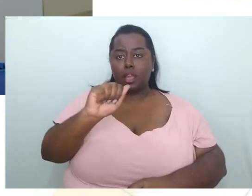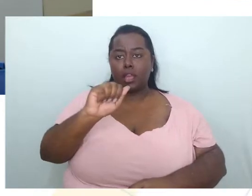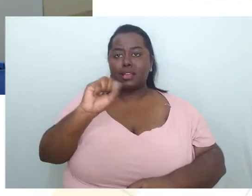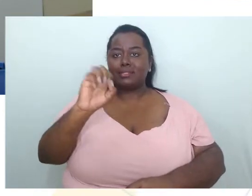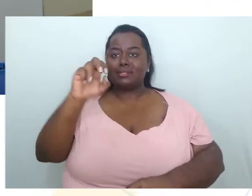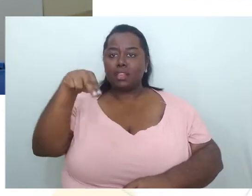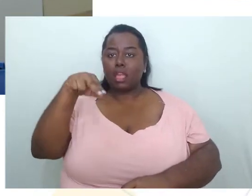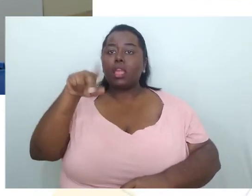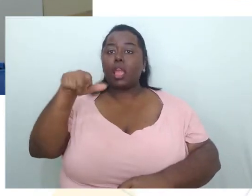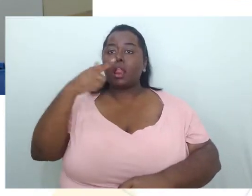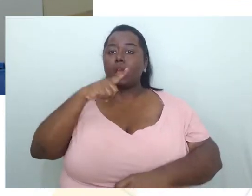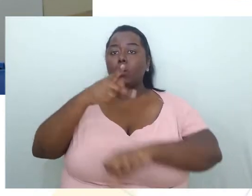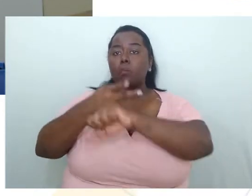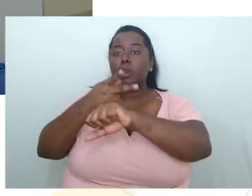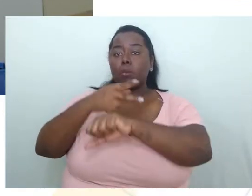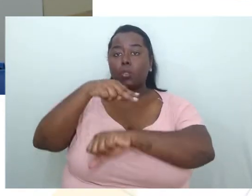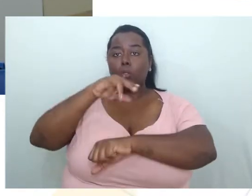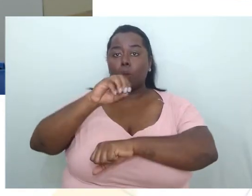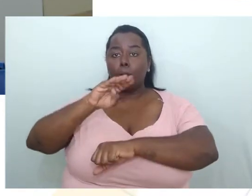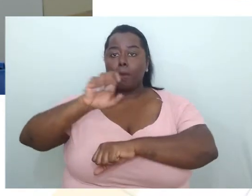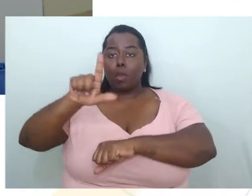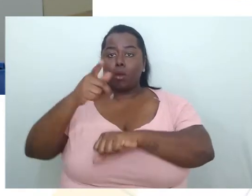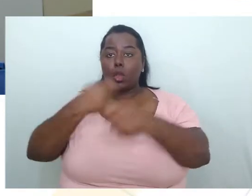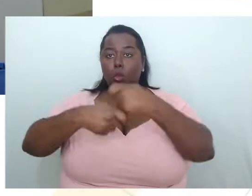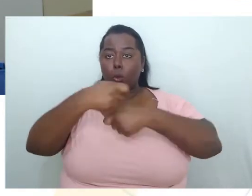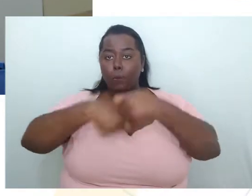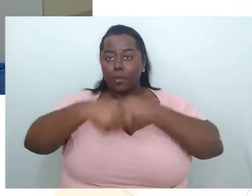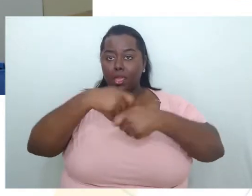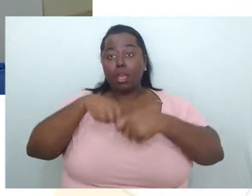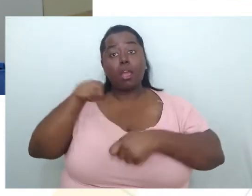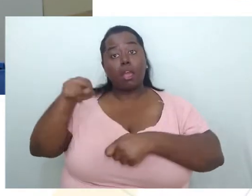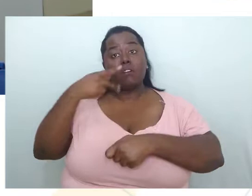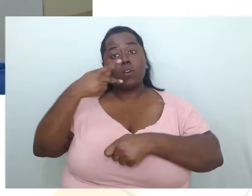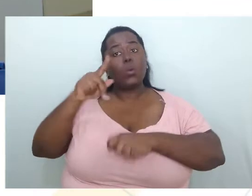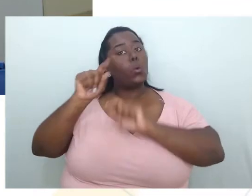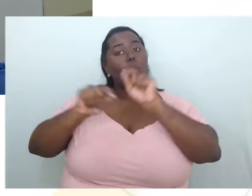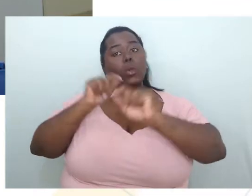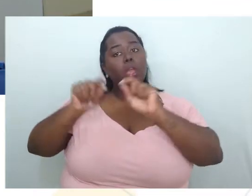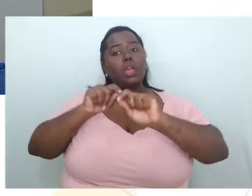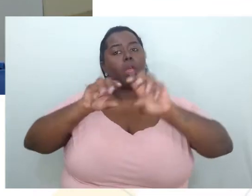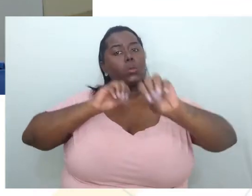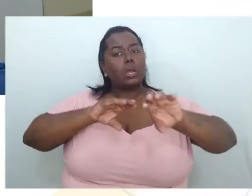he said that education is the path to real freedom, and he's written